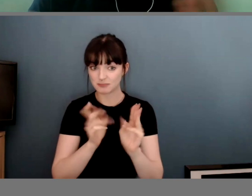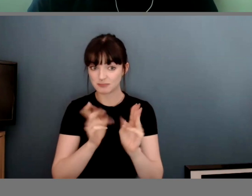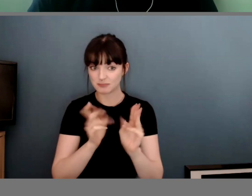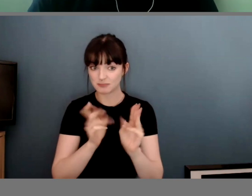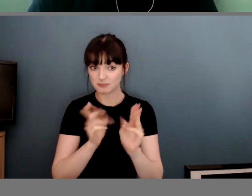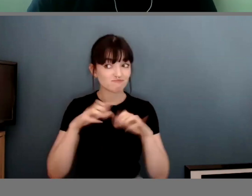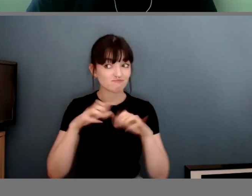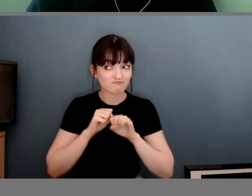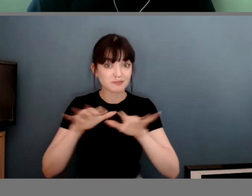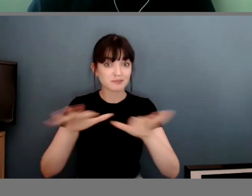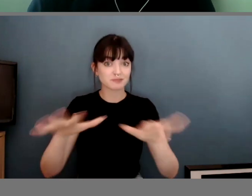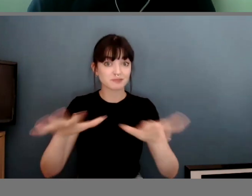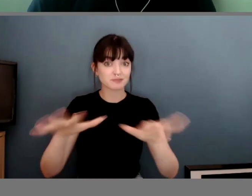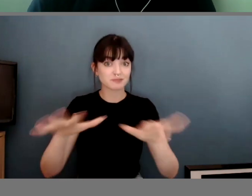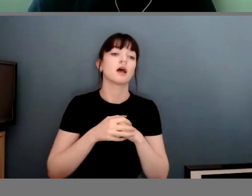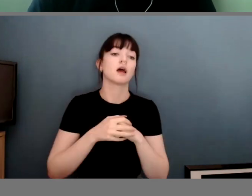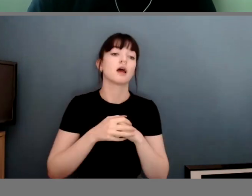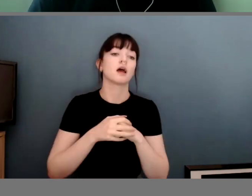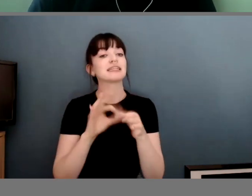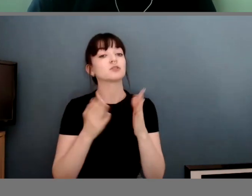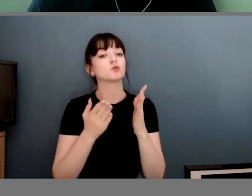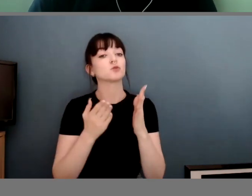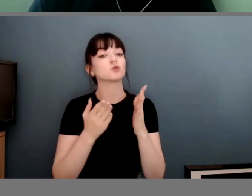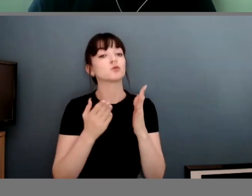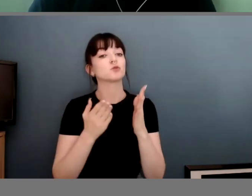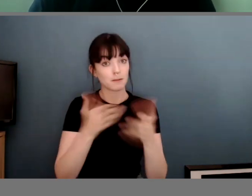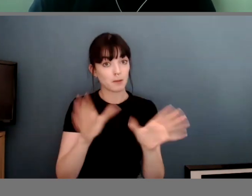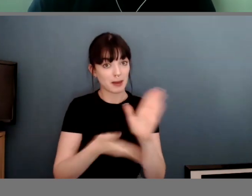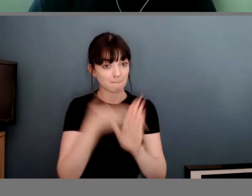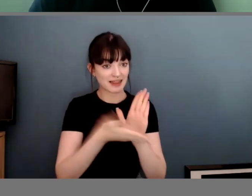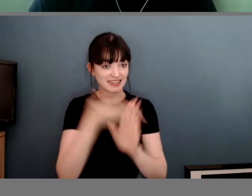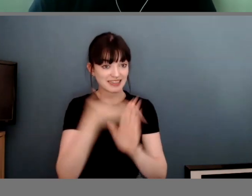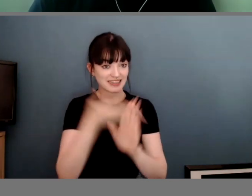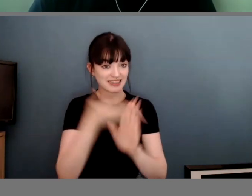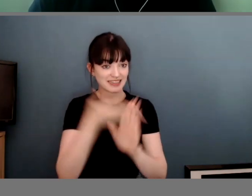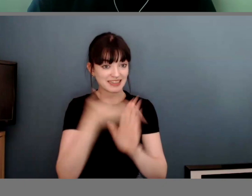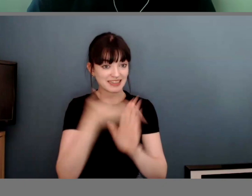This is being developed to support public bodies in fulfilling their statutory obligations under